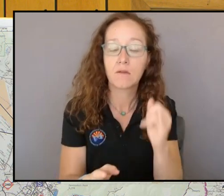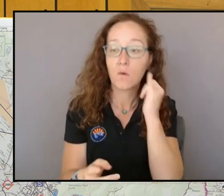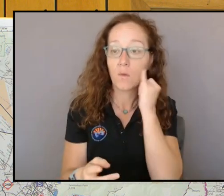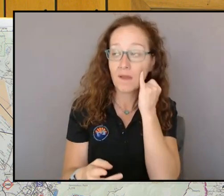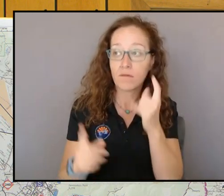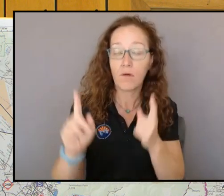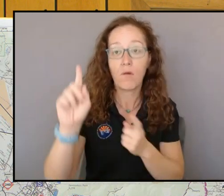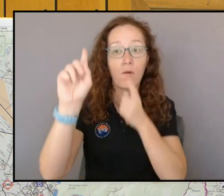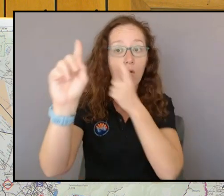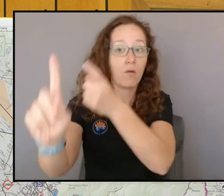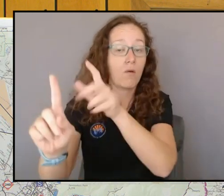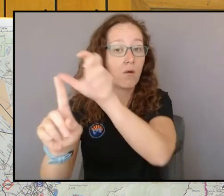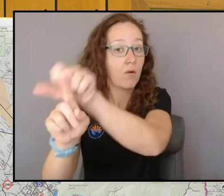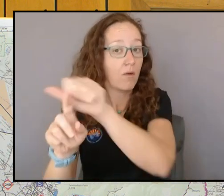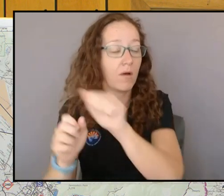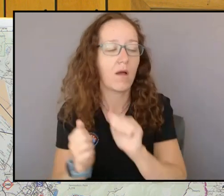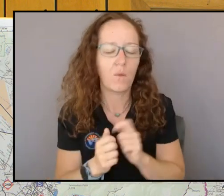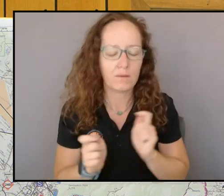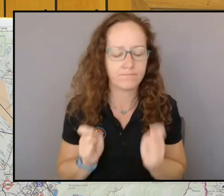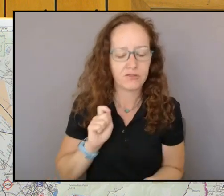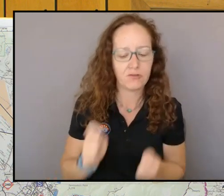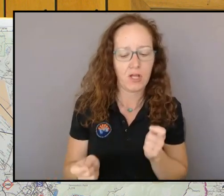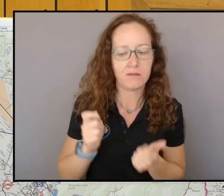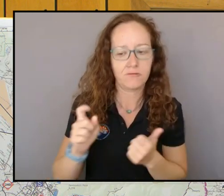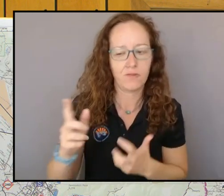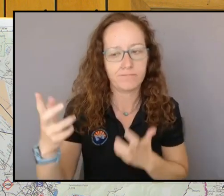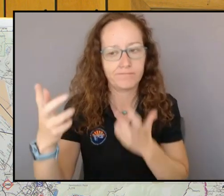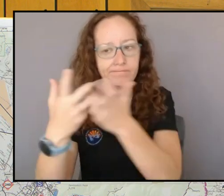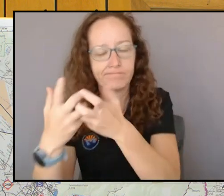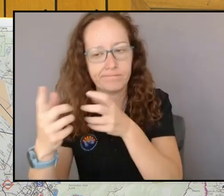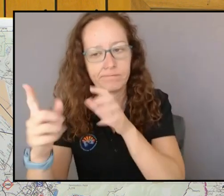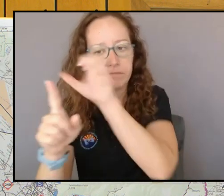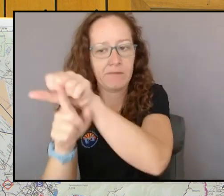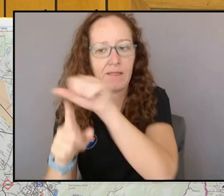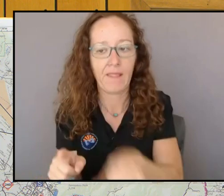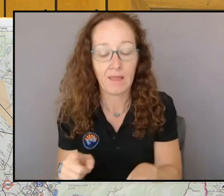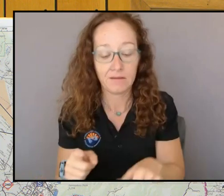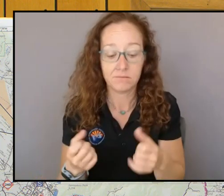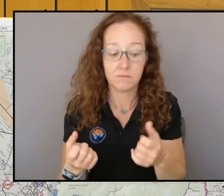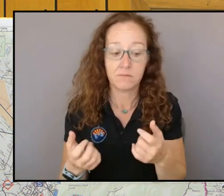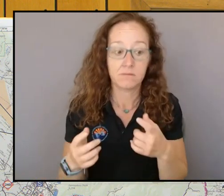the fire from damaging any of the values that are in closest